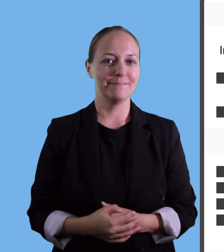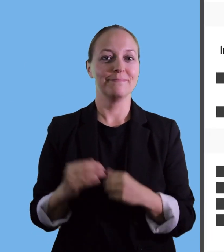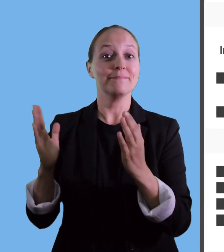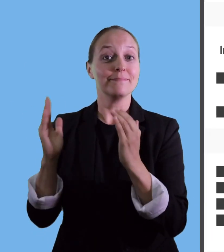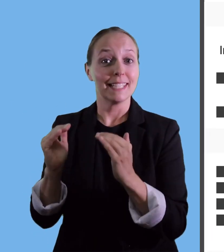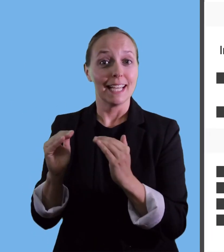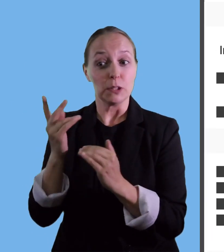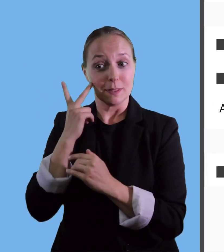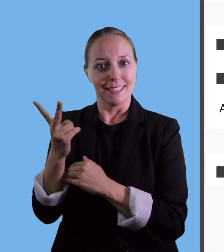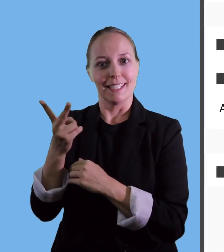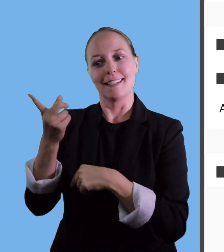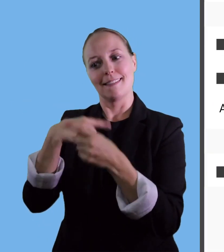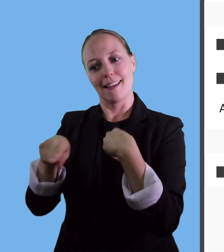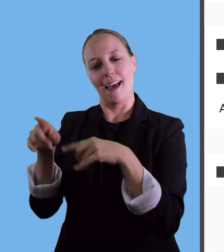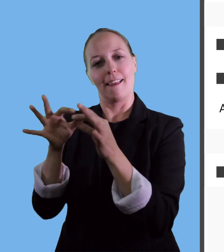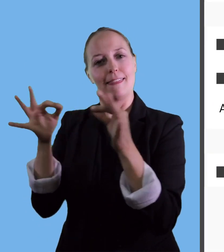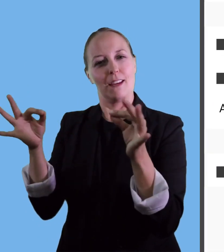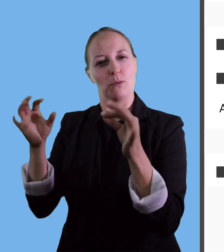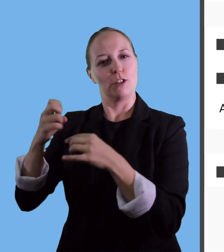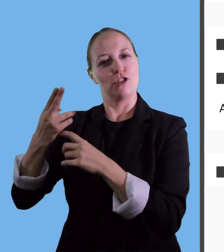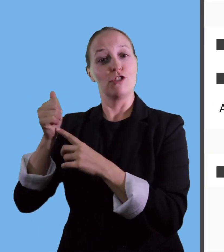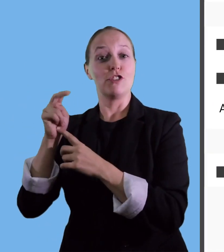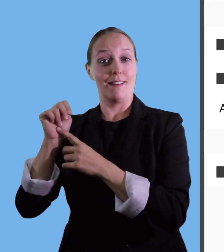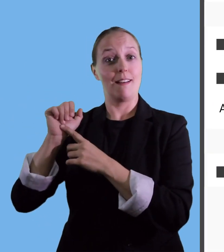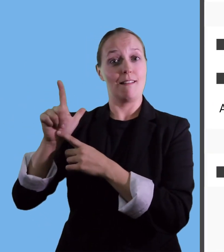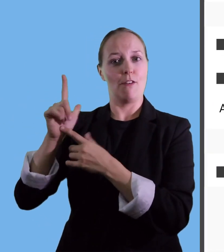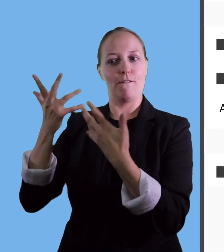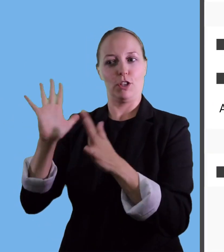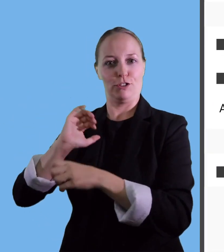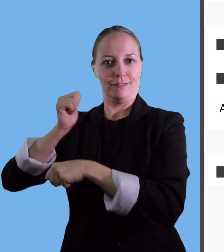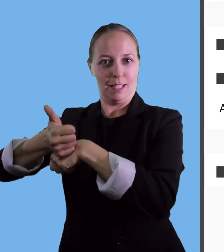Then select the sign language channel that has been assigned.